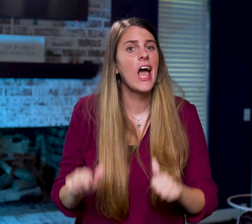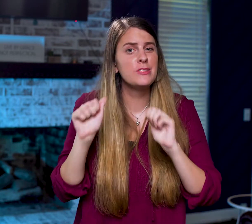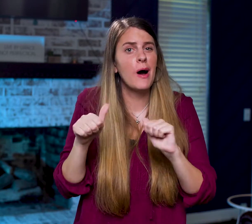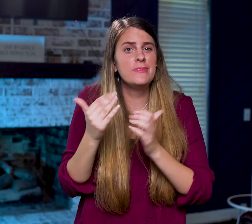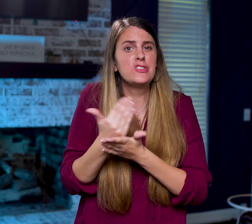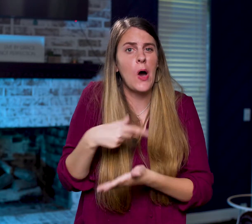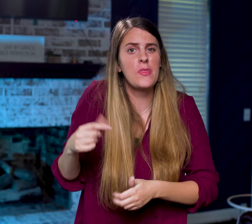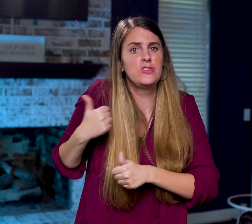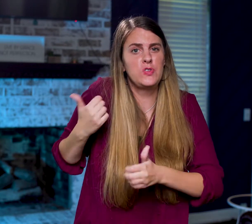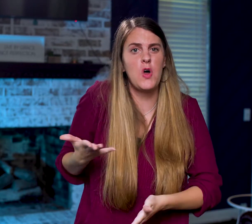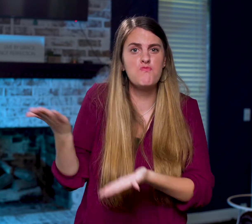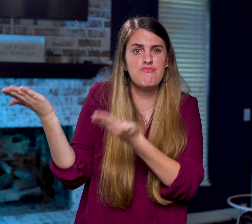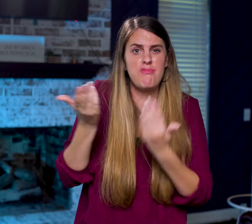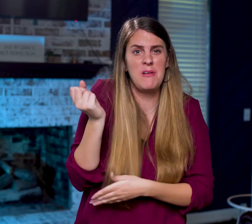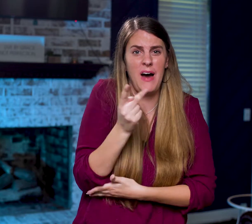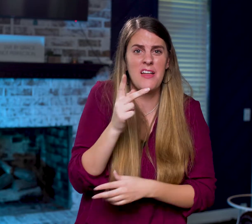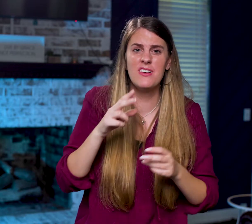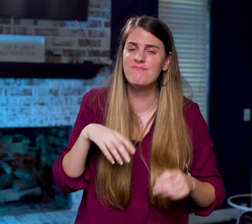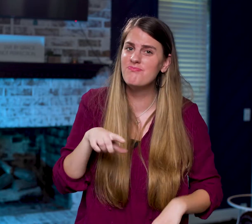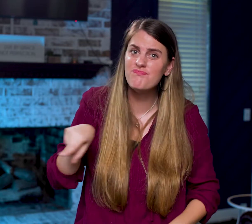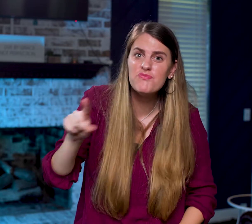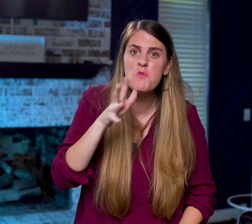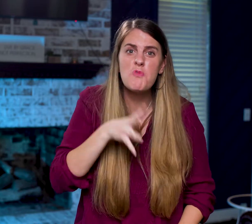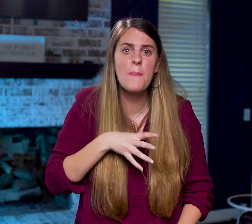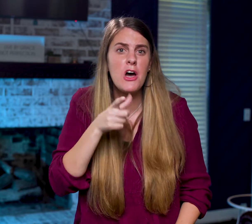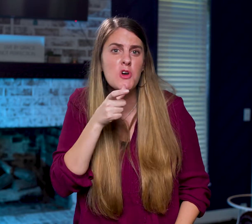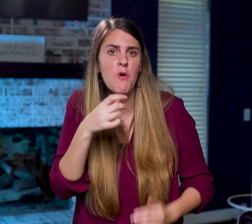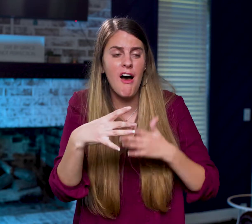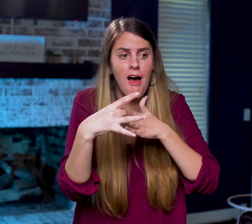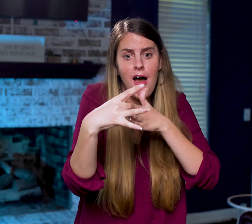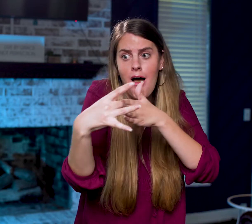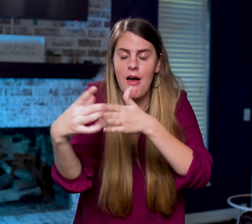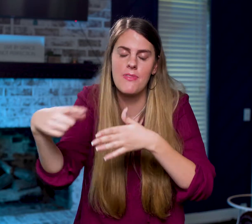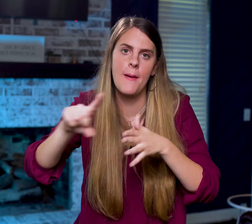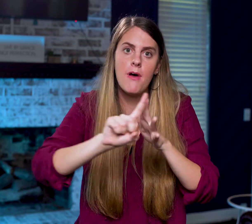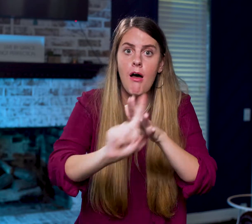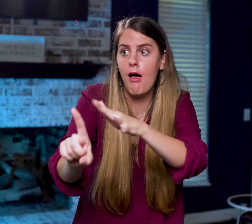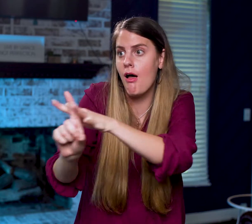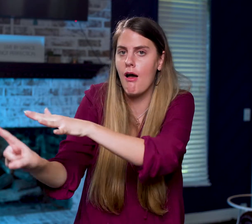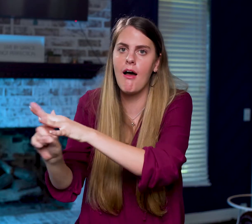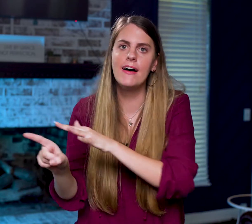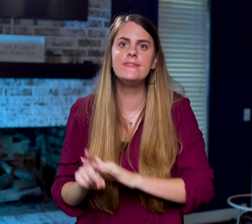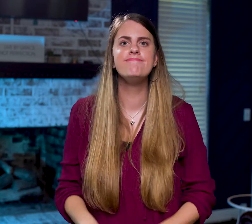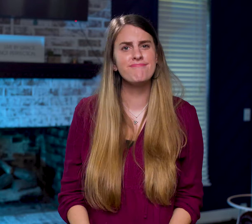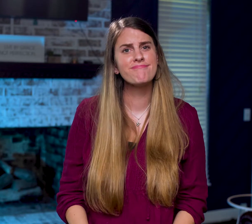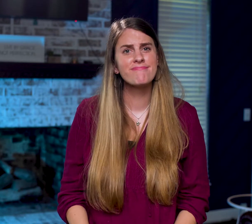It’s possible some of the soldiers brought back the very women who led them astray.